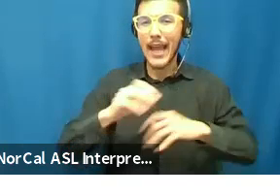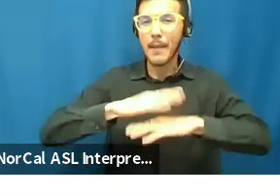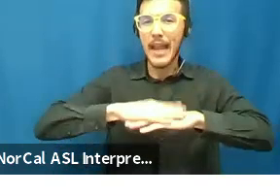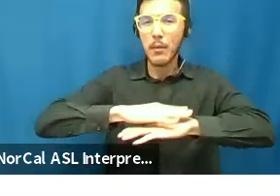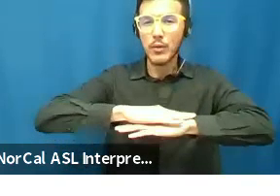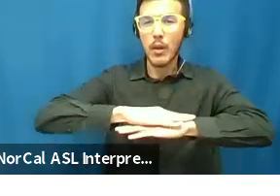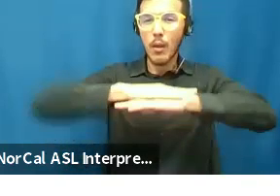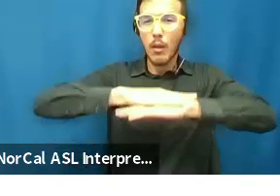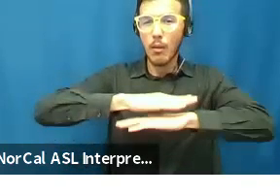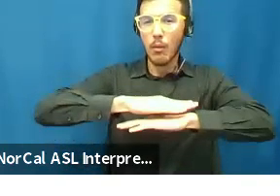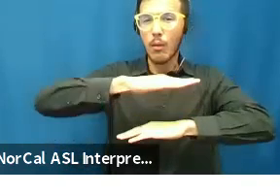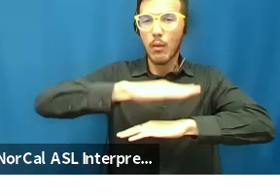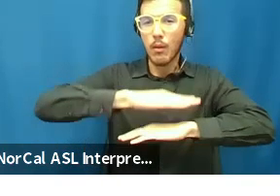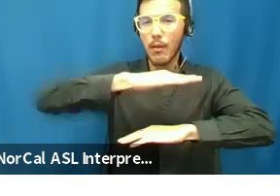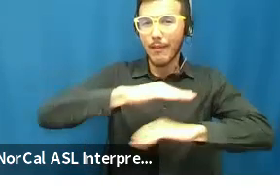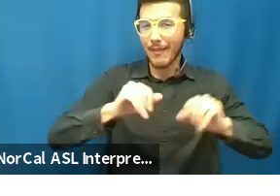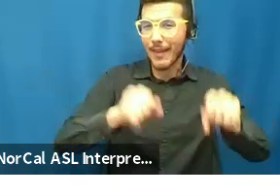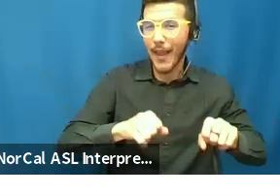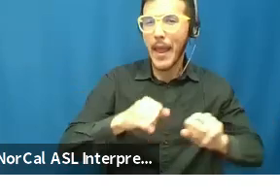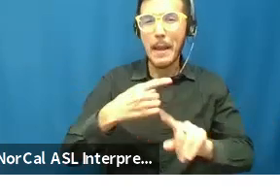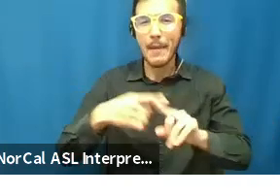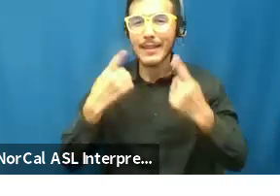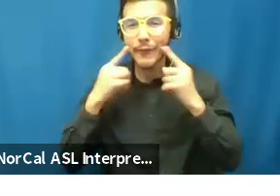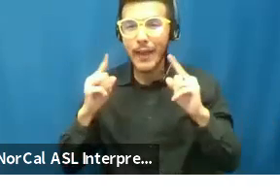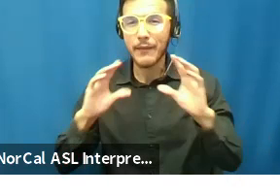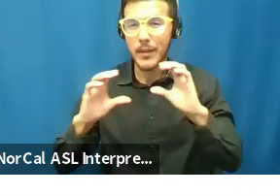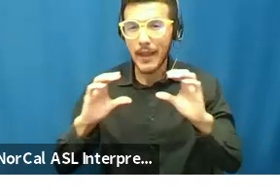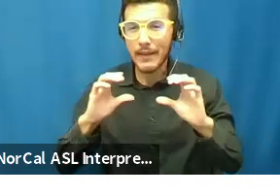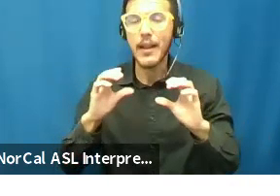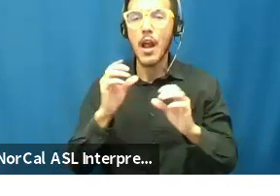things like effective communication. We heard from a lot of ADA coordinators that they were working